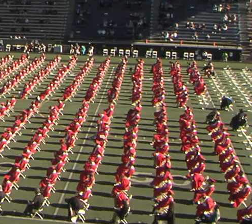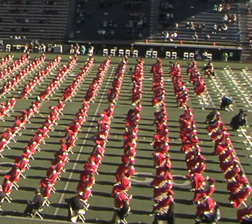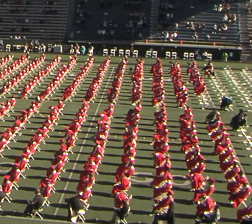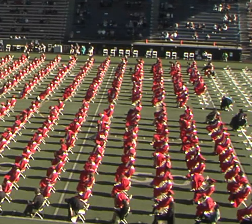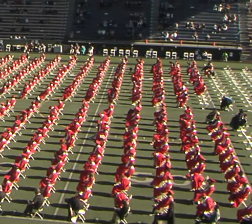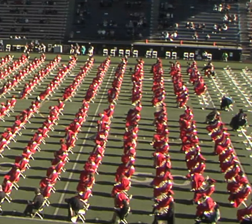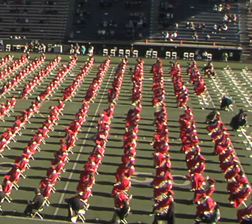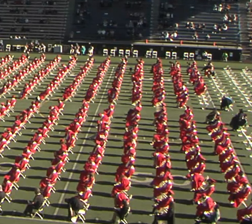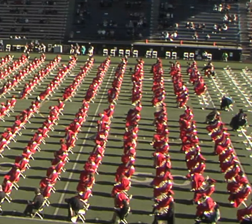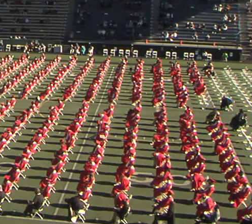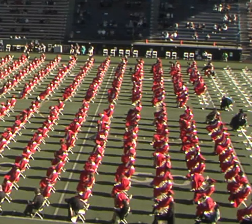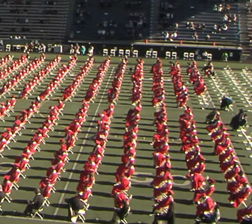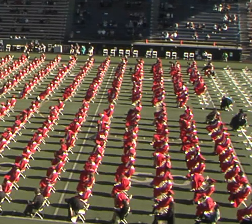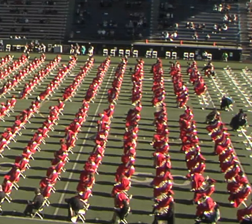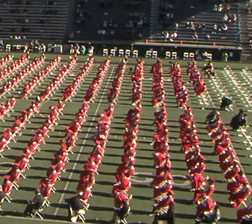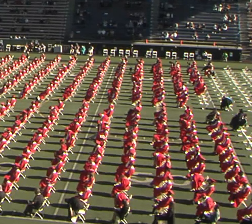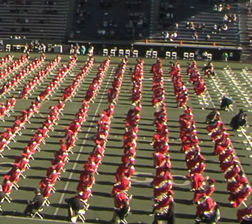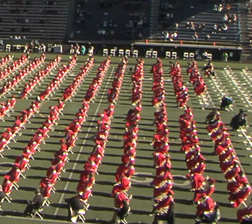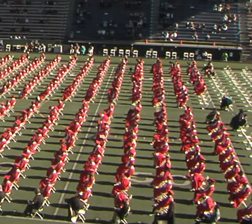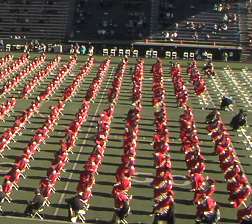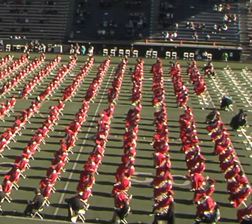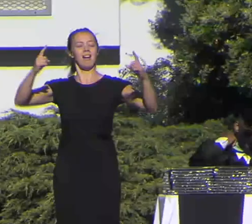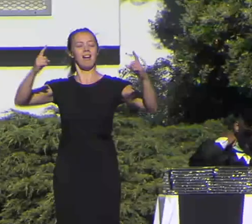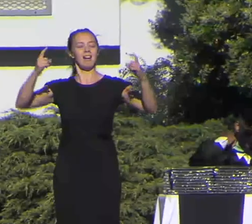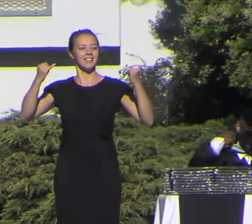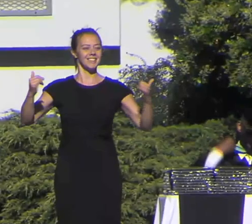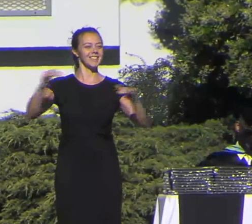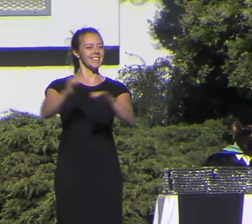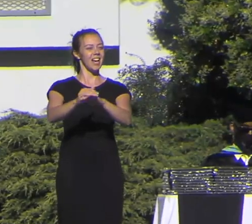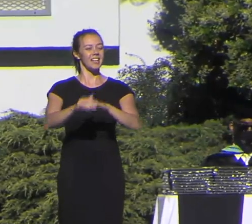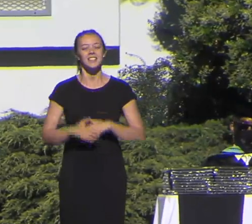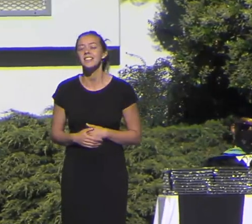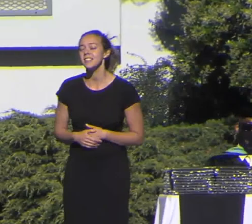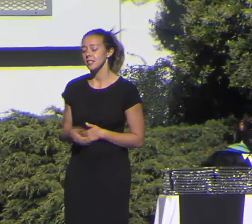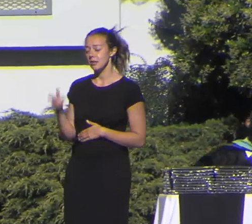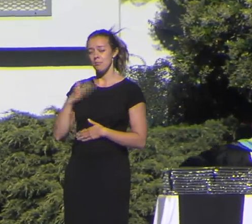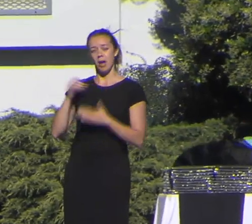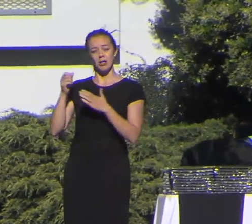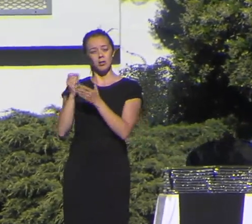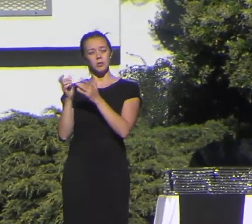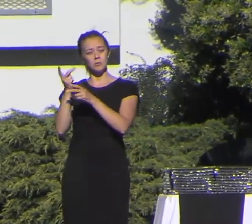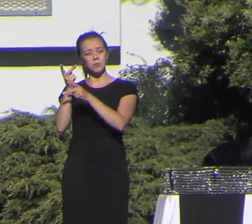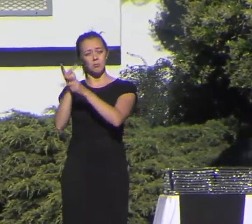to be together in person tonight led by my supervisor Jon Halfaker.